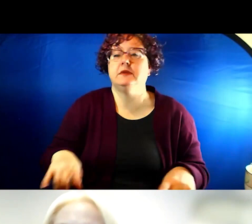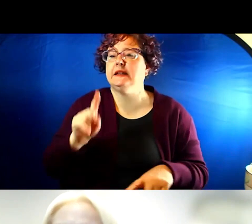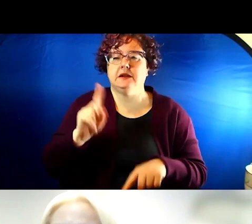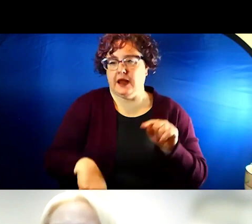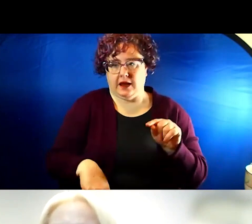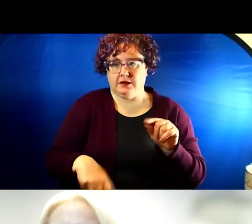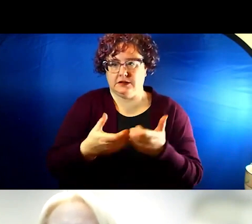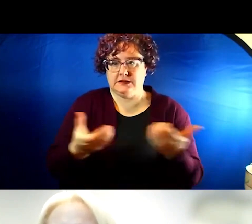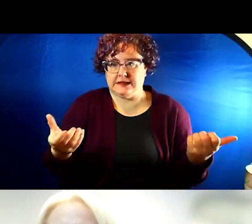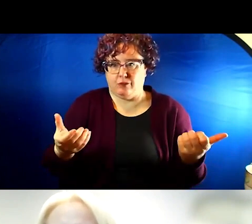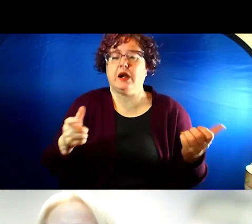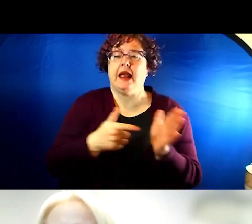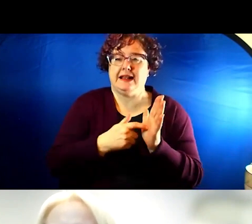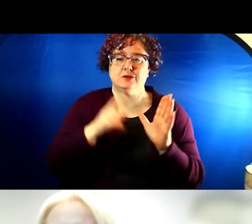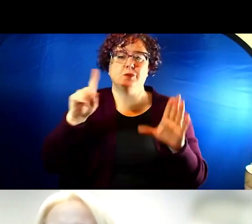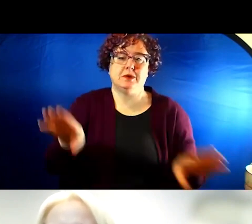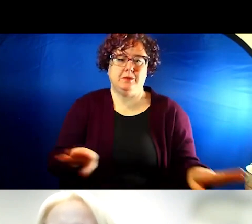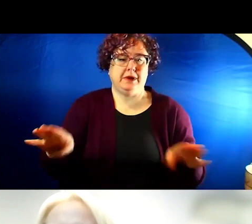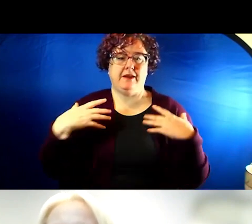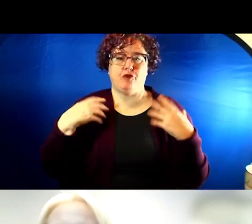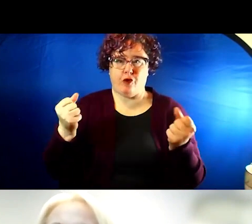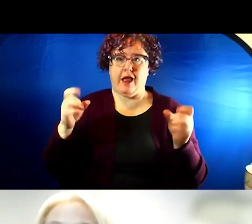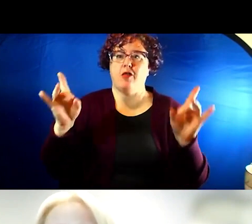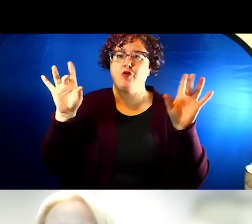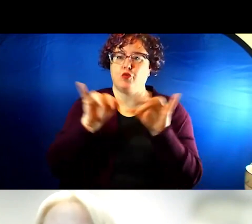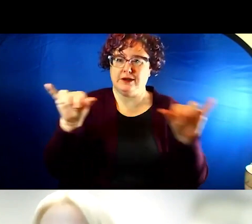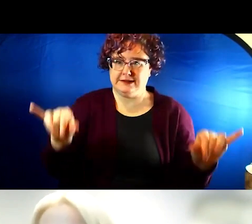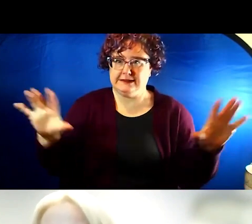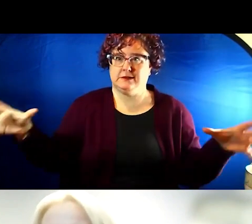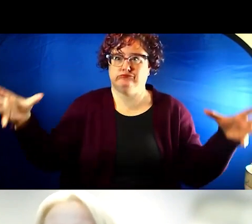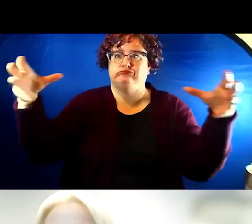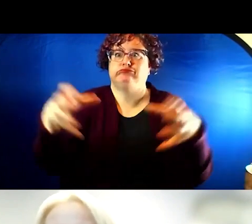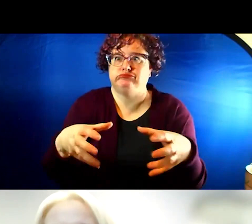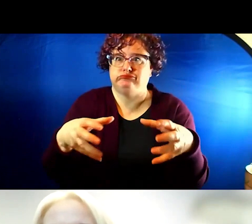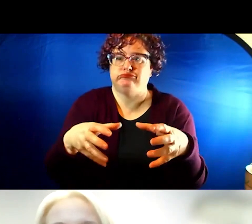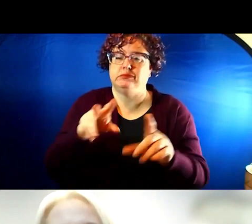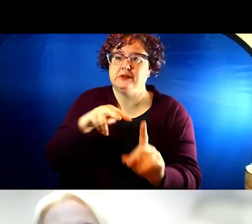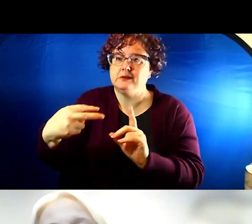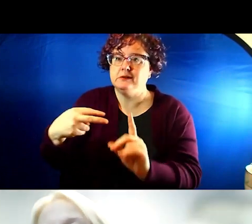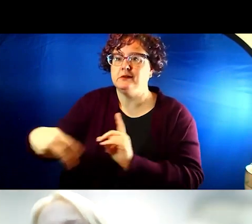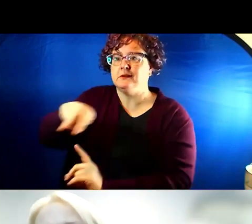WE NEED TO MAKE SURE ALL OF THESE VOICES ARE RESPECTED AND HEARD AND ARE